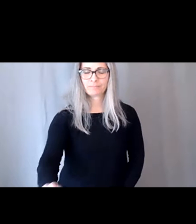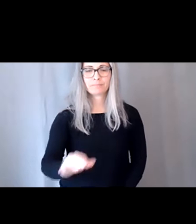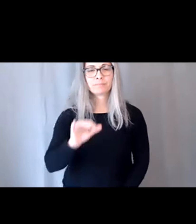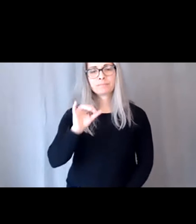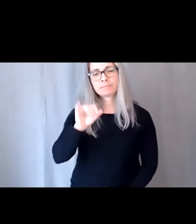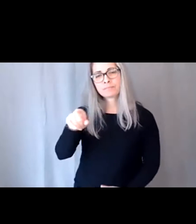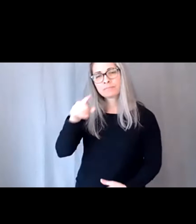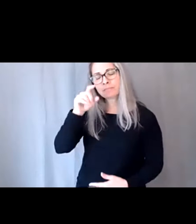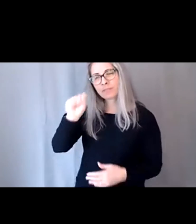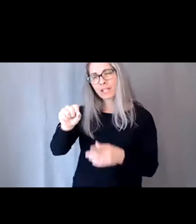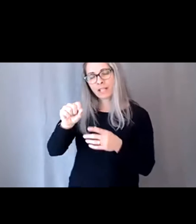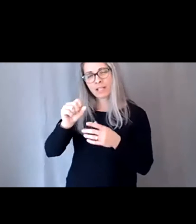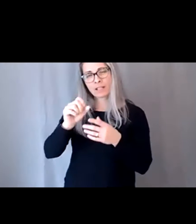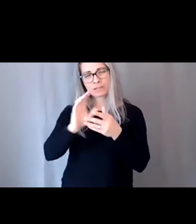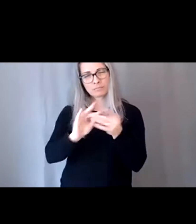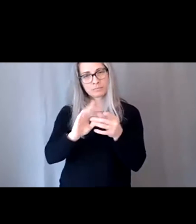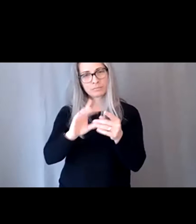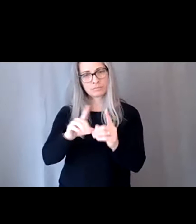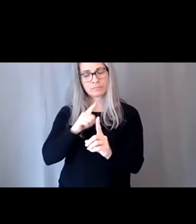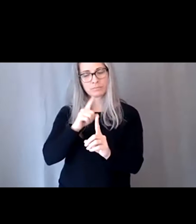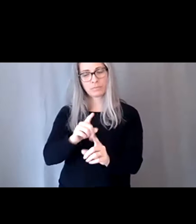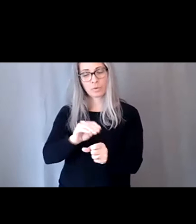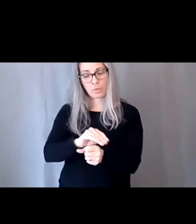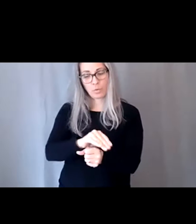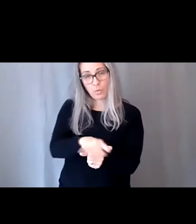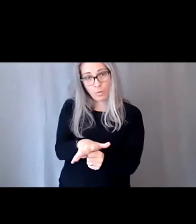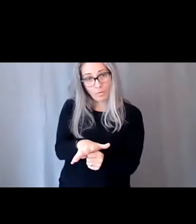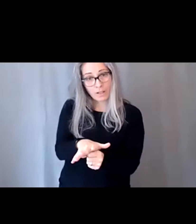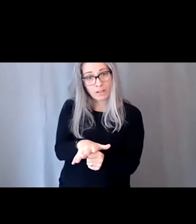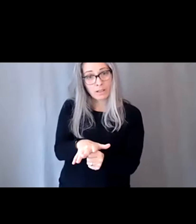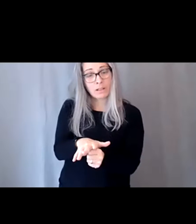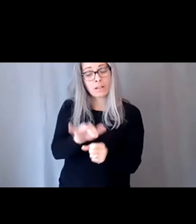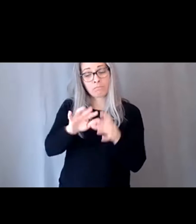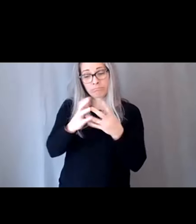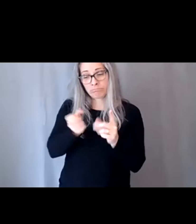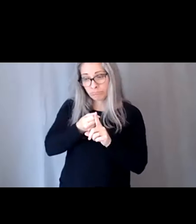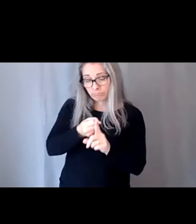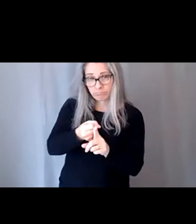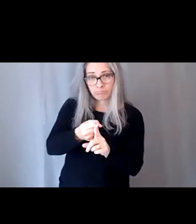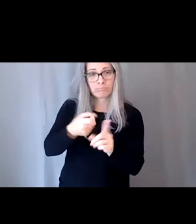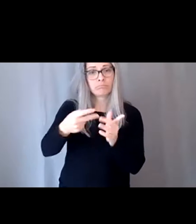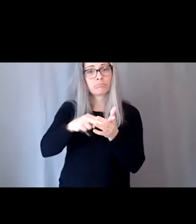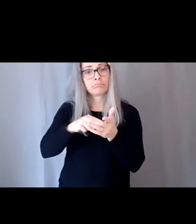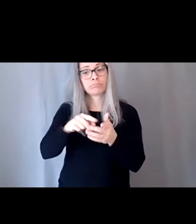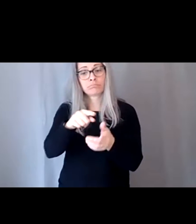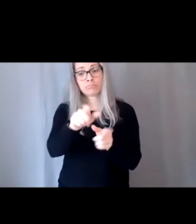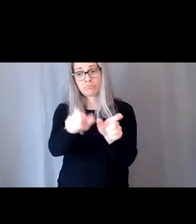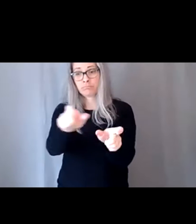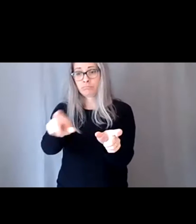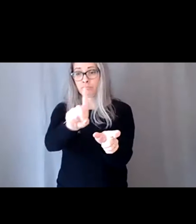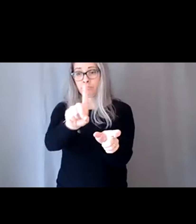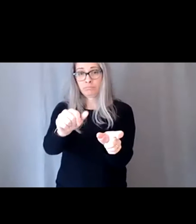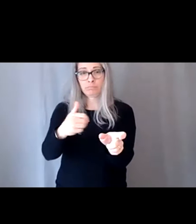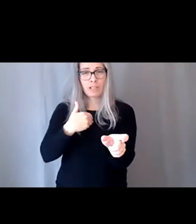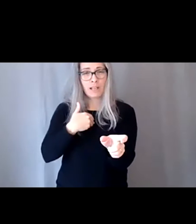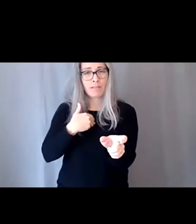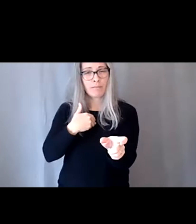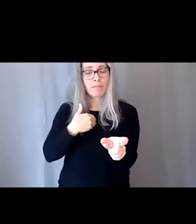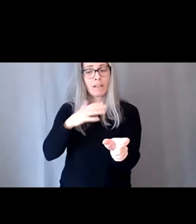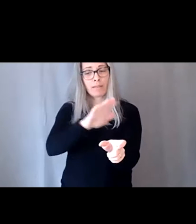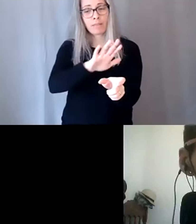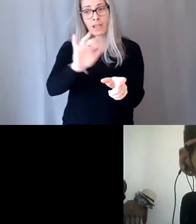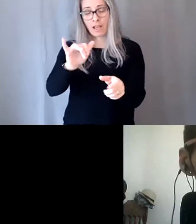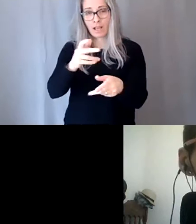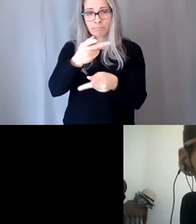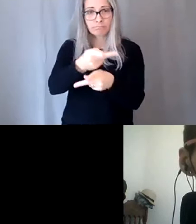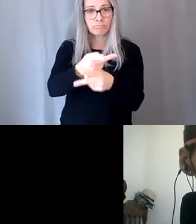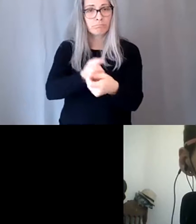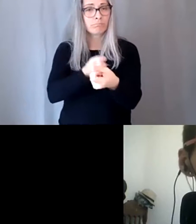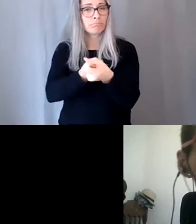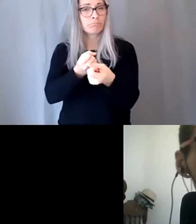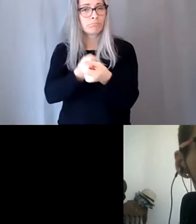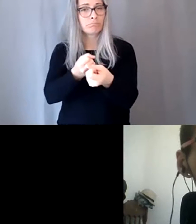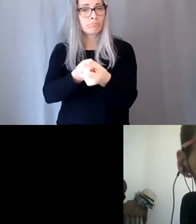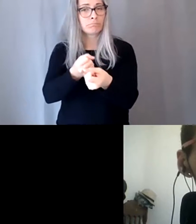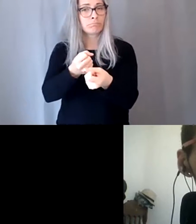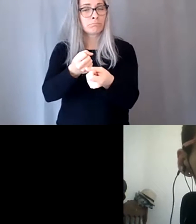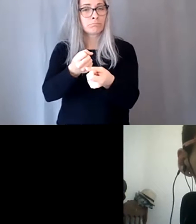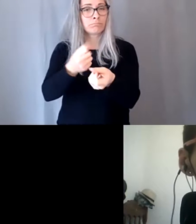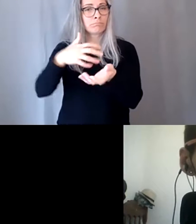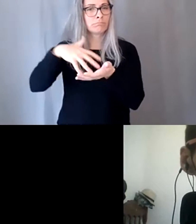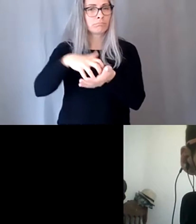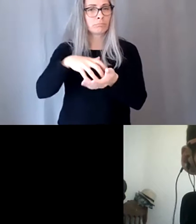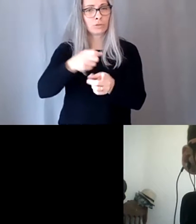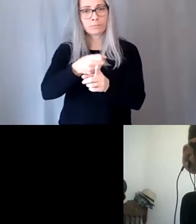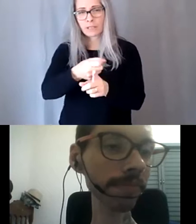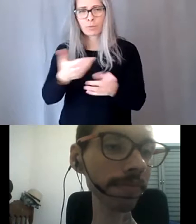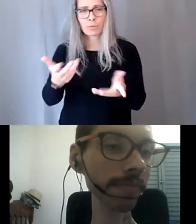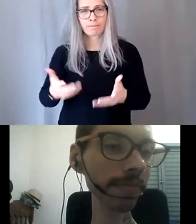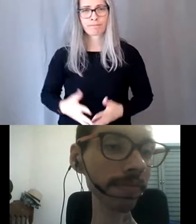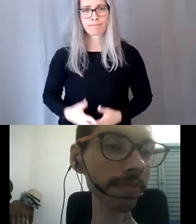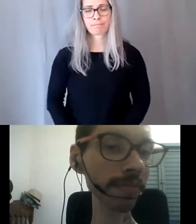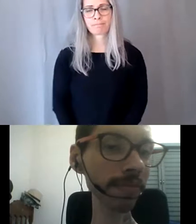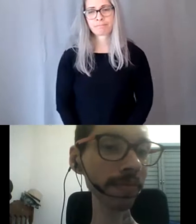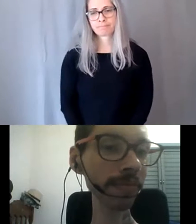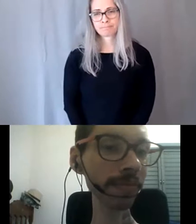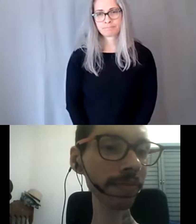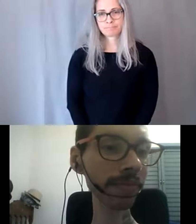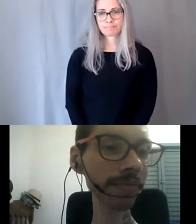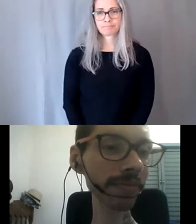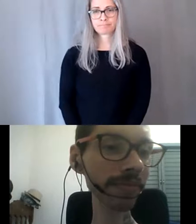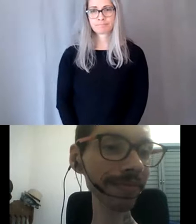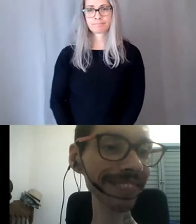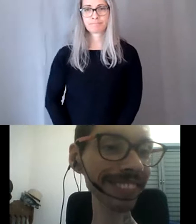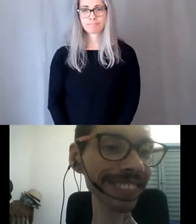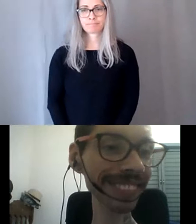and care for people with disabilities